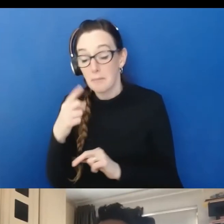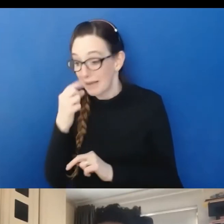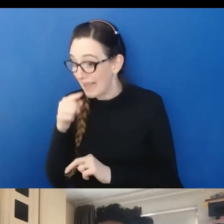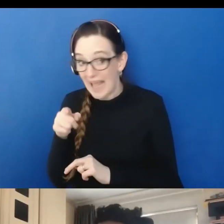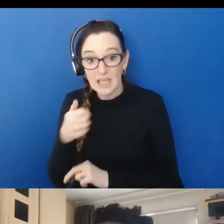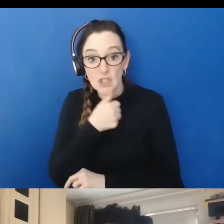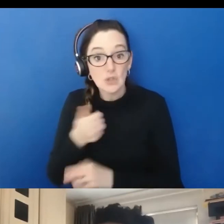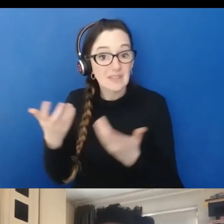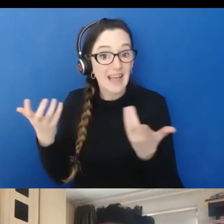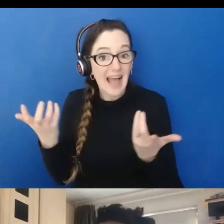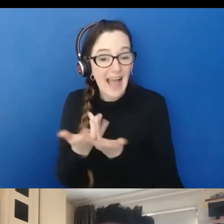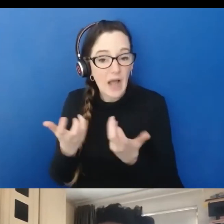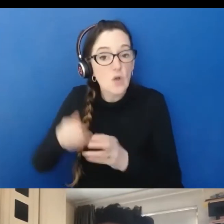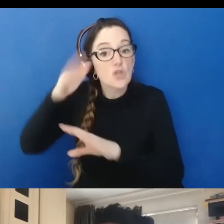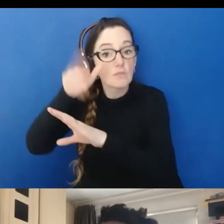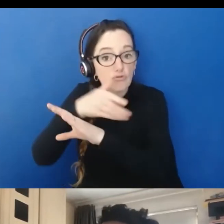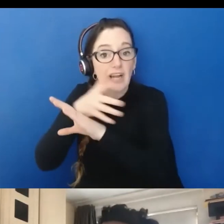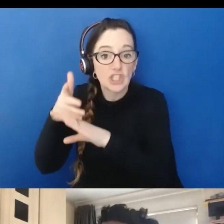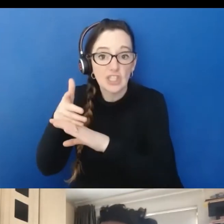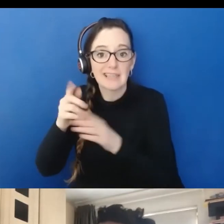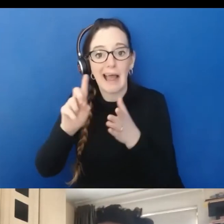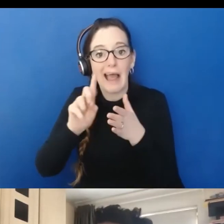you could do that on a piece of paper if you really wanted to.